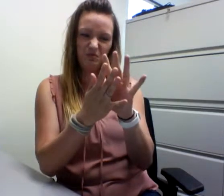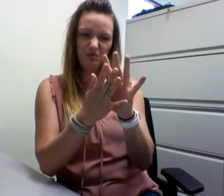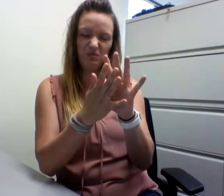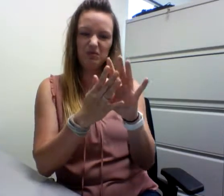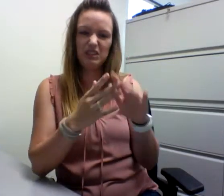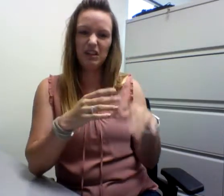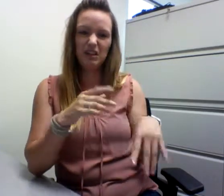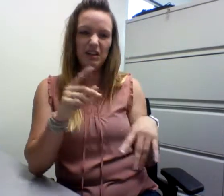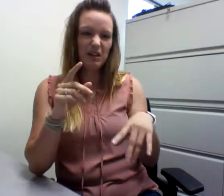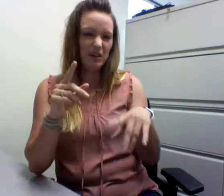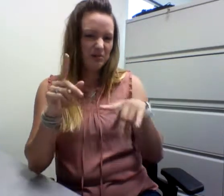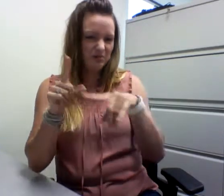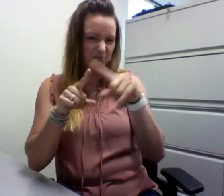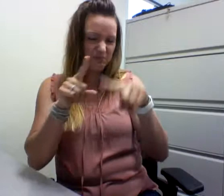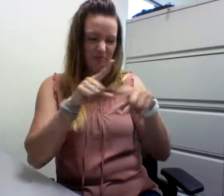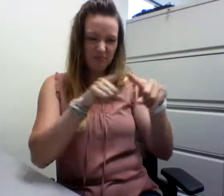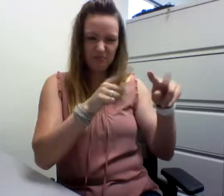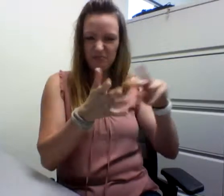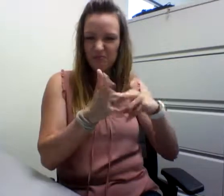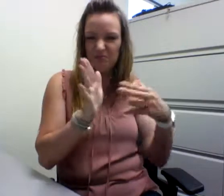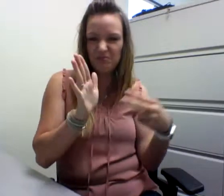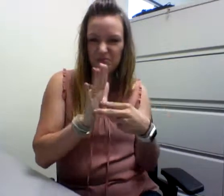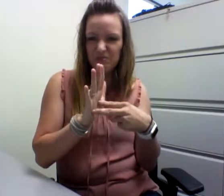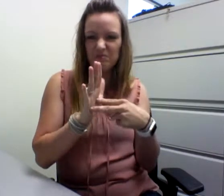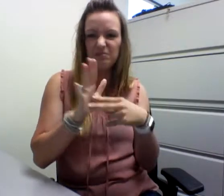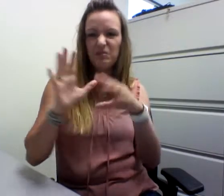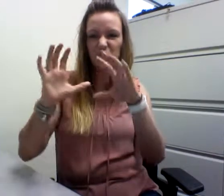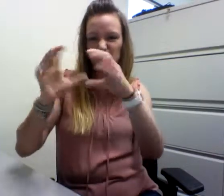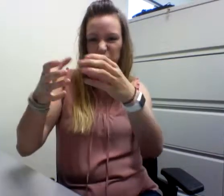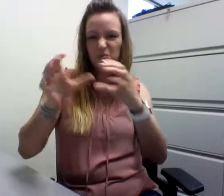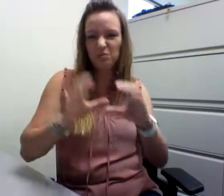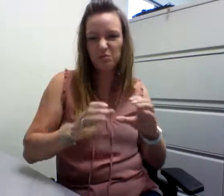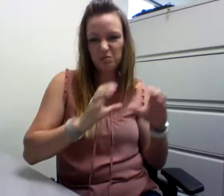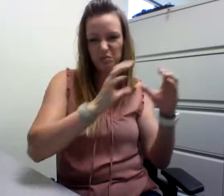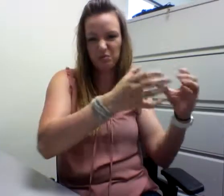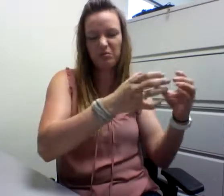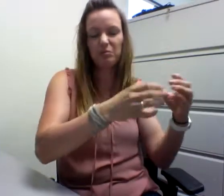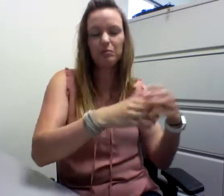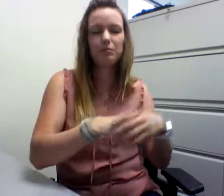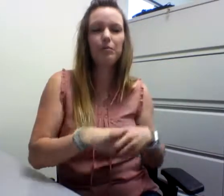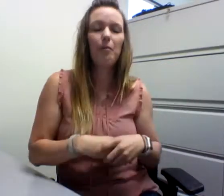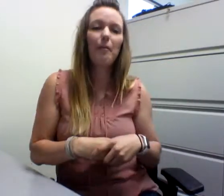there are a variety of meanings and interpretations based on the categorization